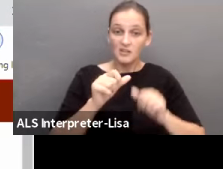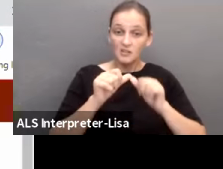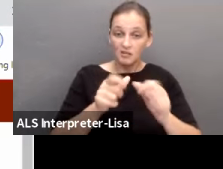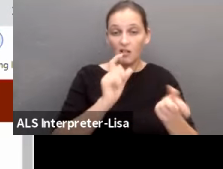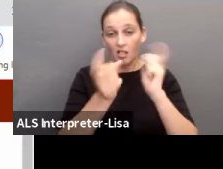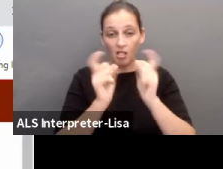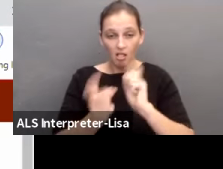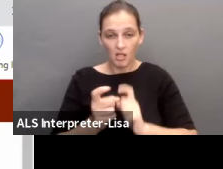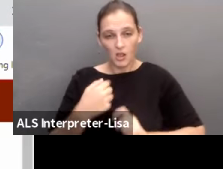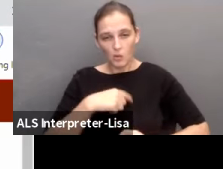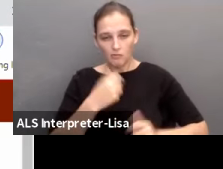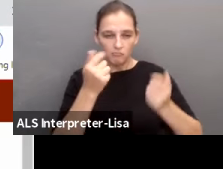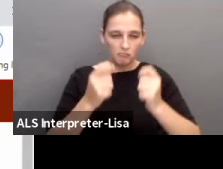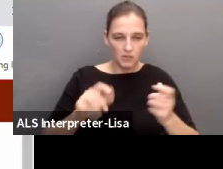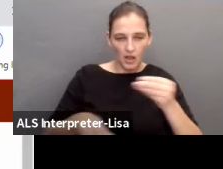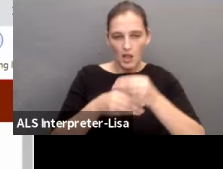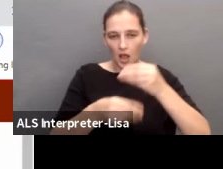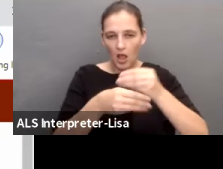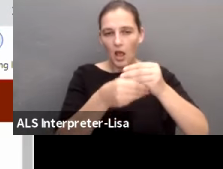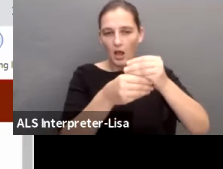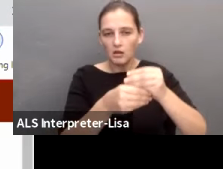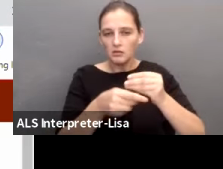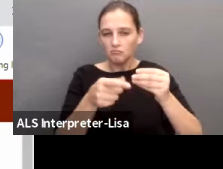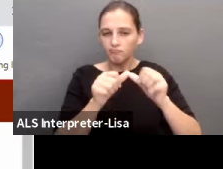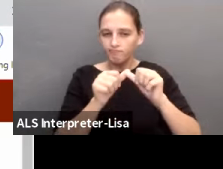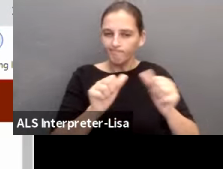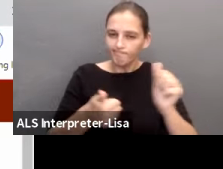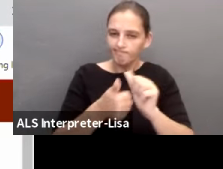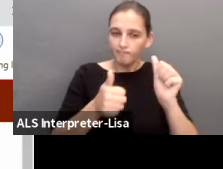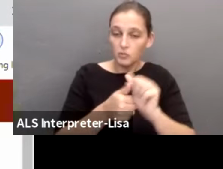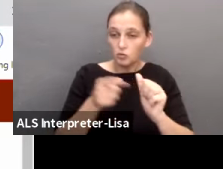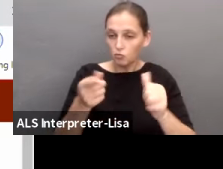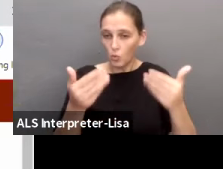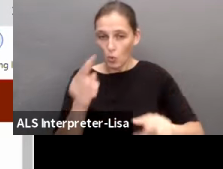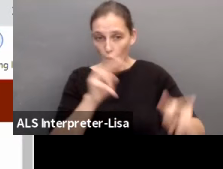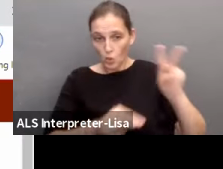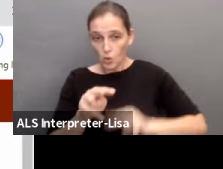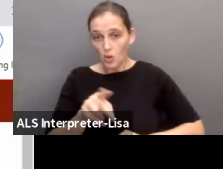that are available so feel free to take a look, and if you have any questions don't